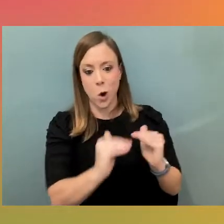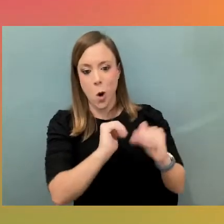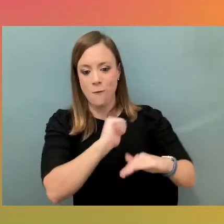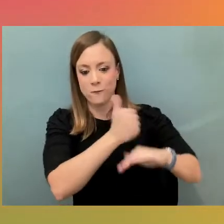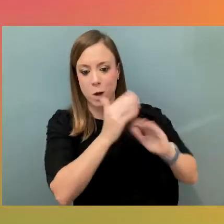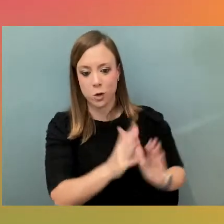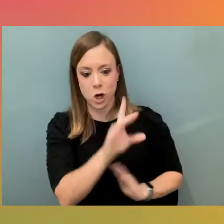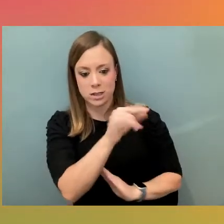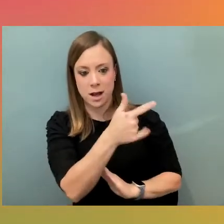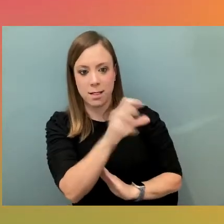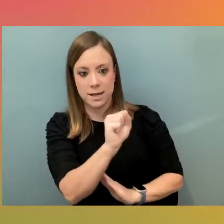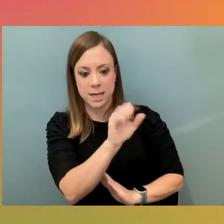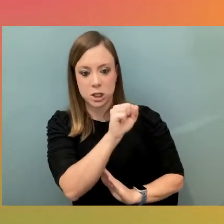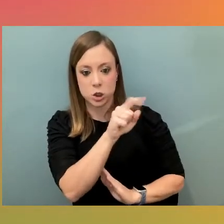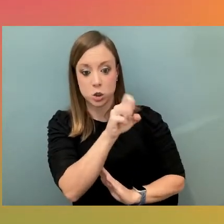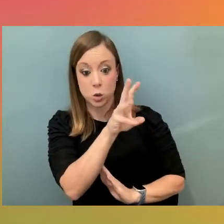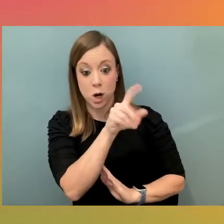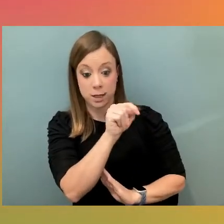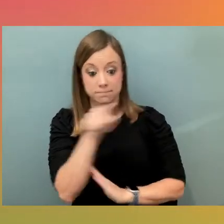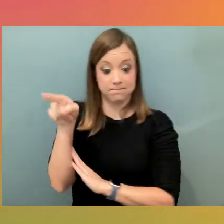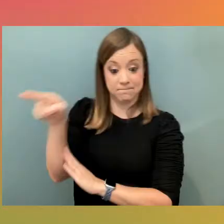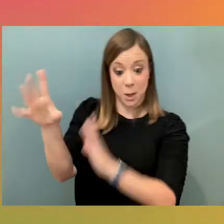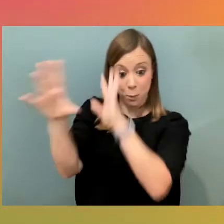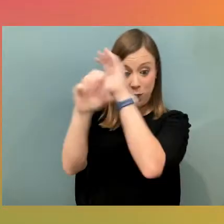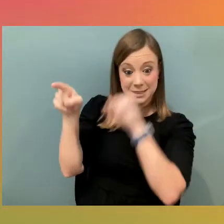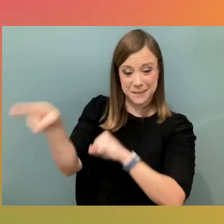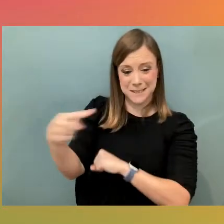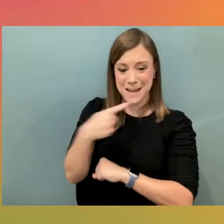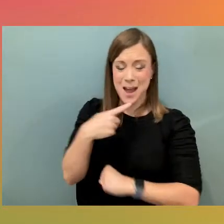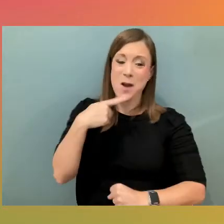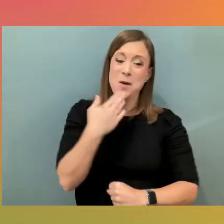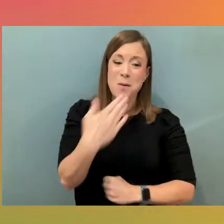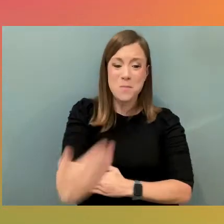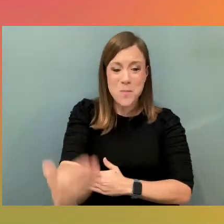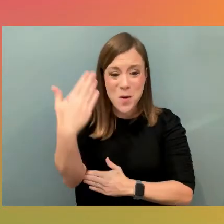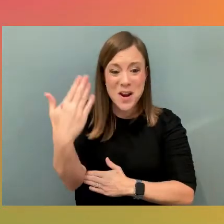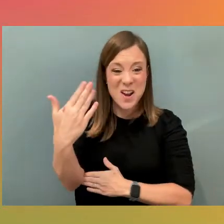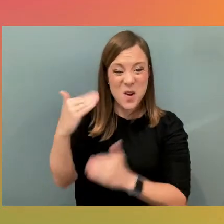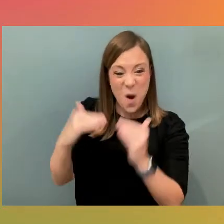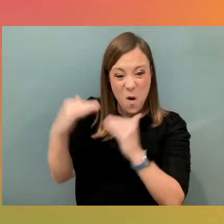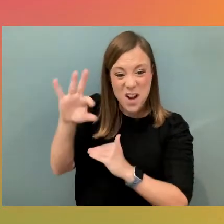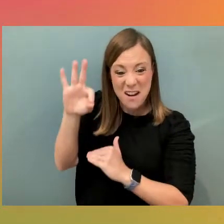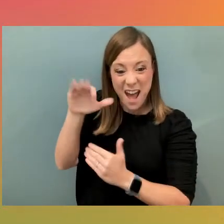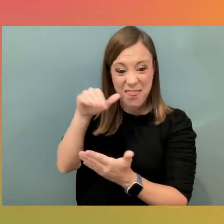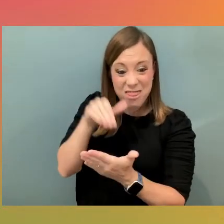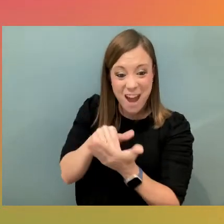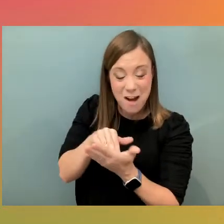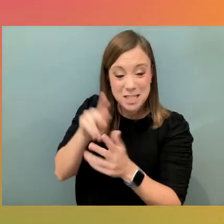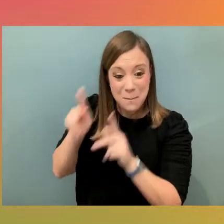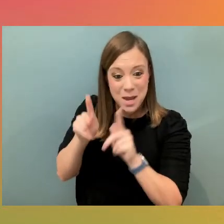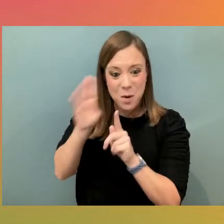DOUGLAS STEWART. GOOD MORNING AND WELCOME TO TIMES SQUARE.